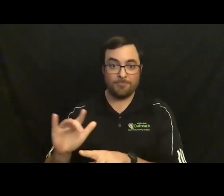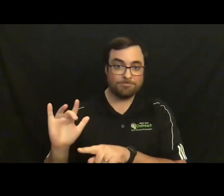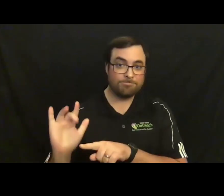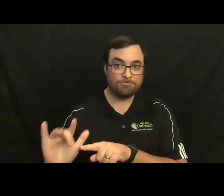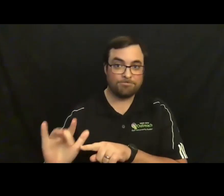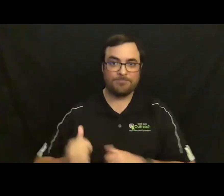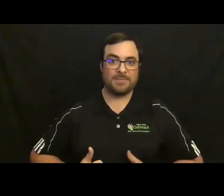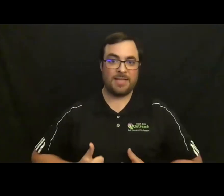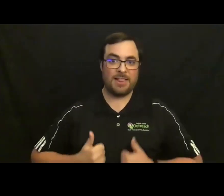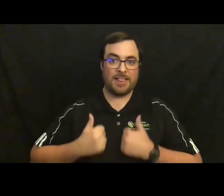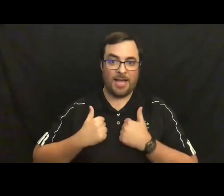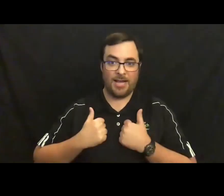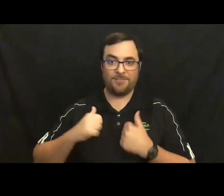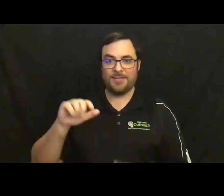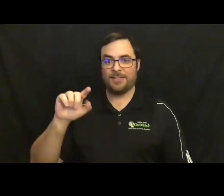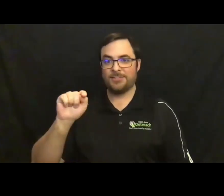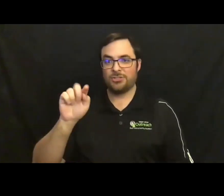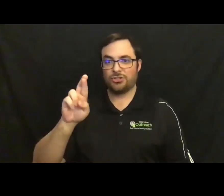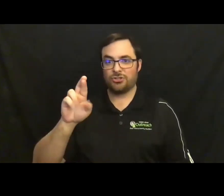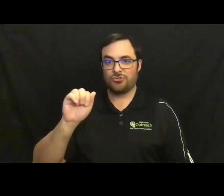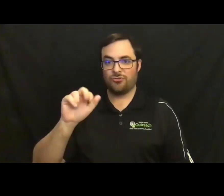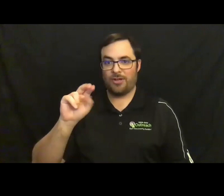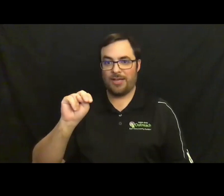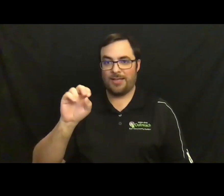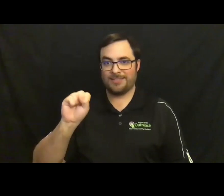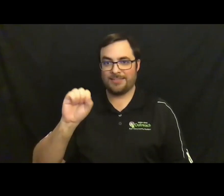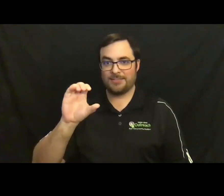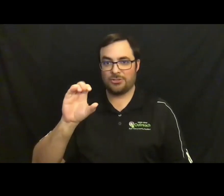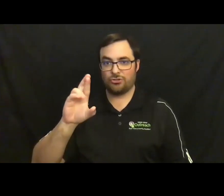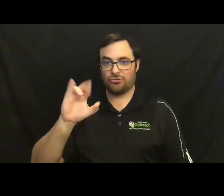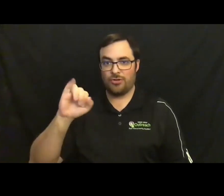and select the option that you would like to use.